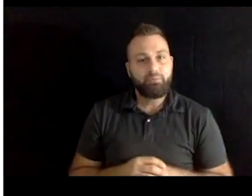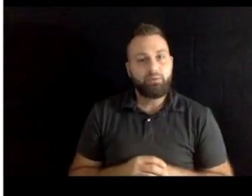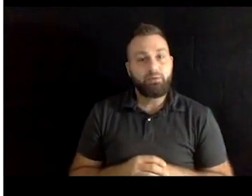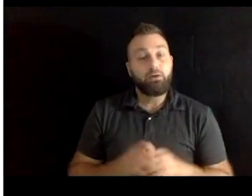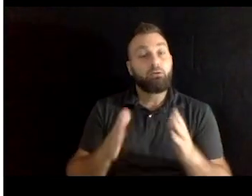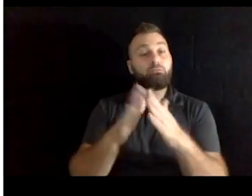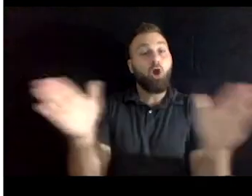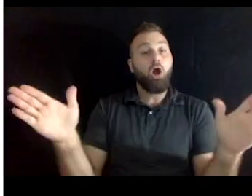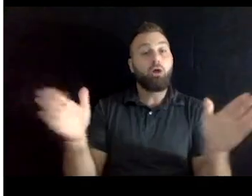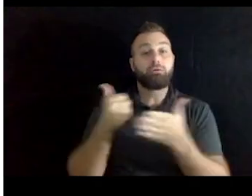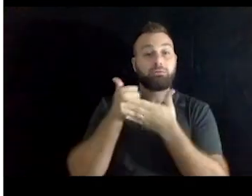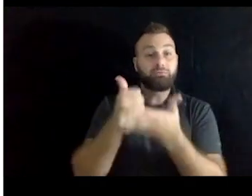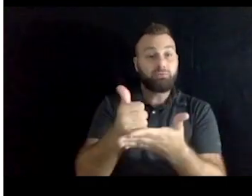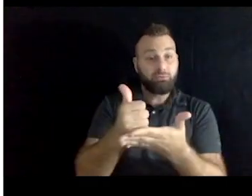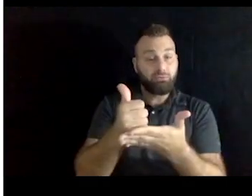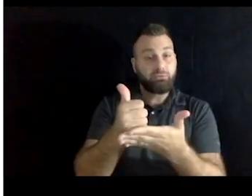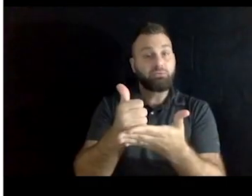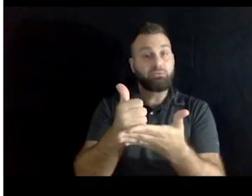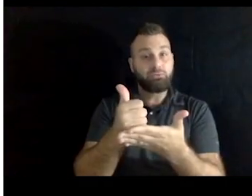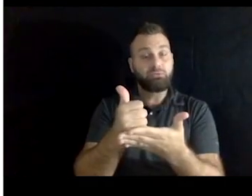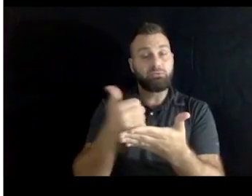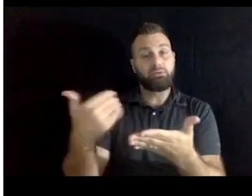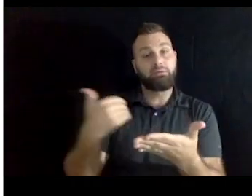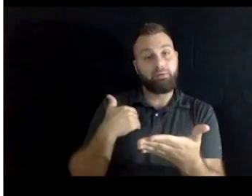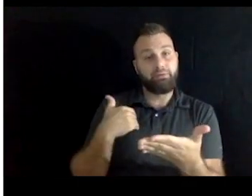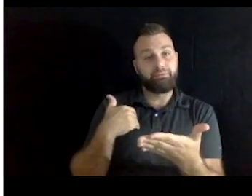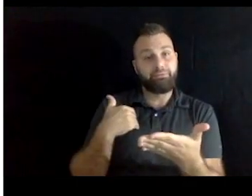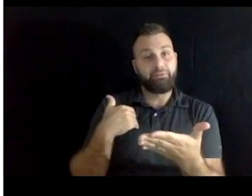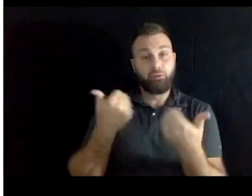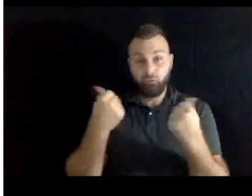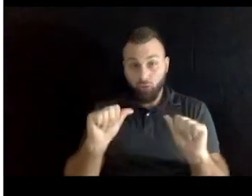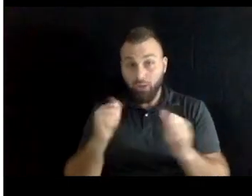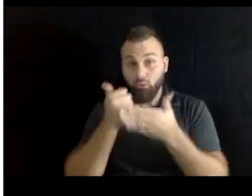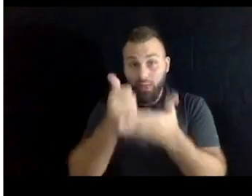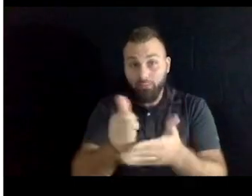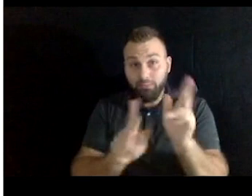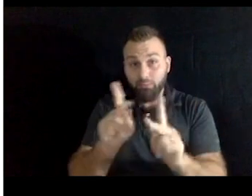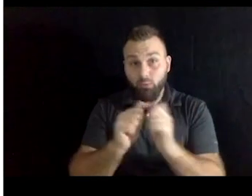have tried to help people with disabilities get back to work have